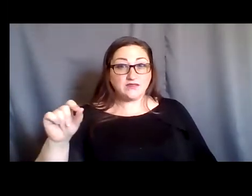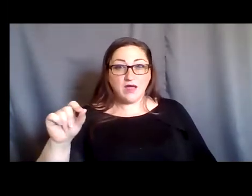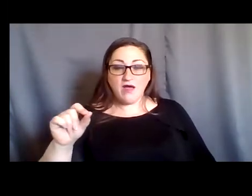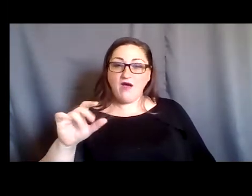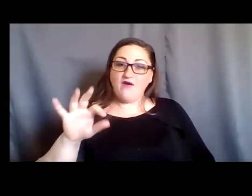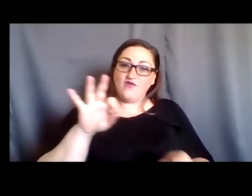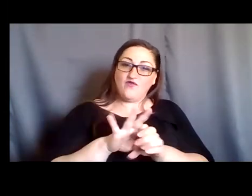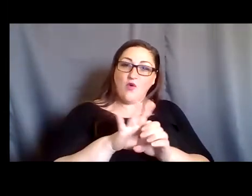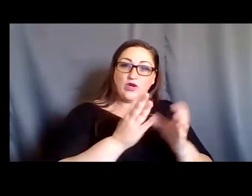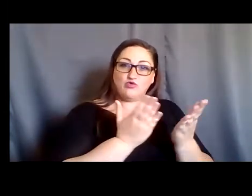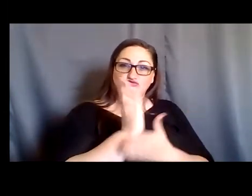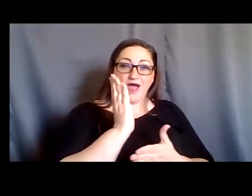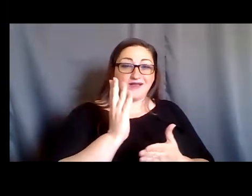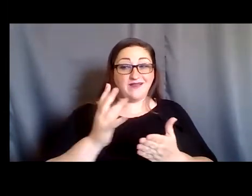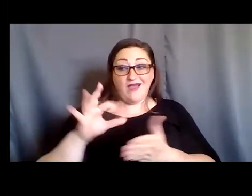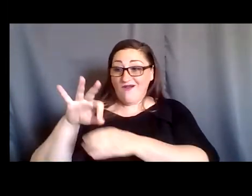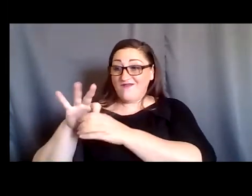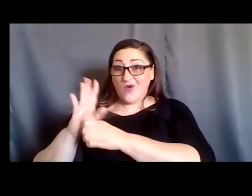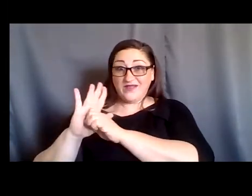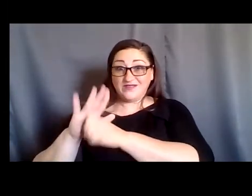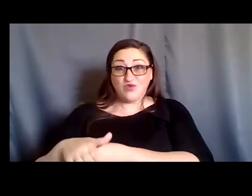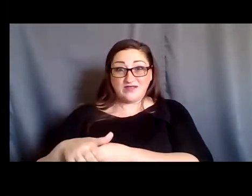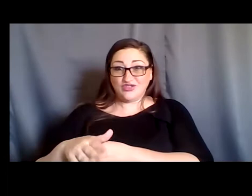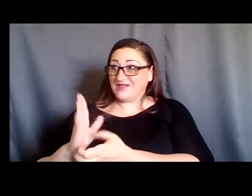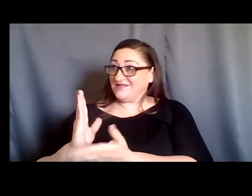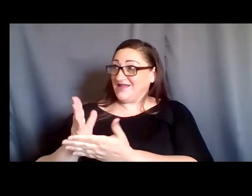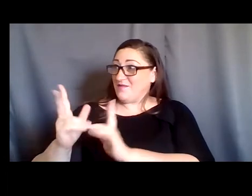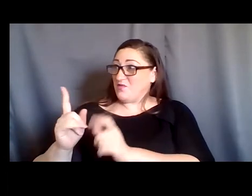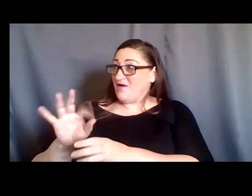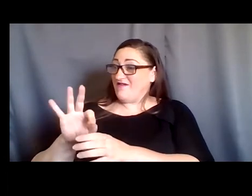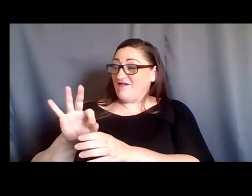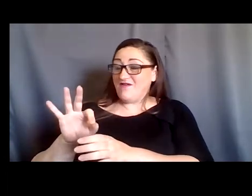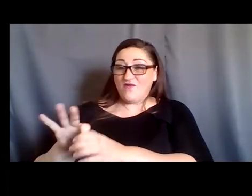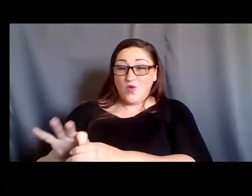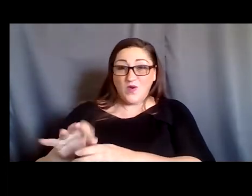access to the ballot are more significant than ever.